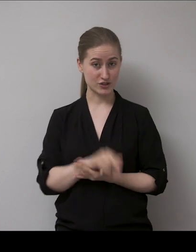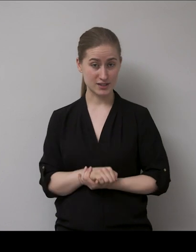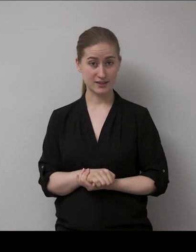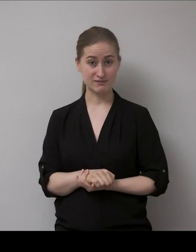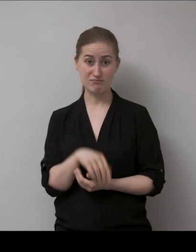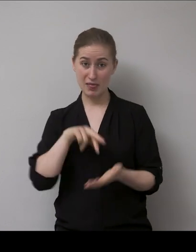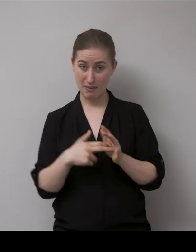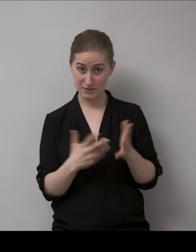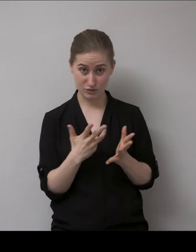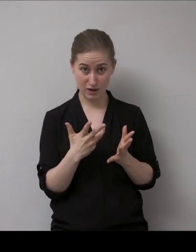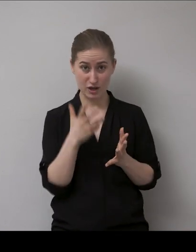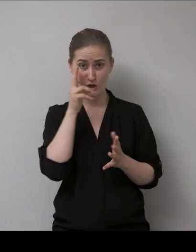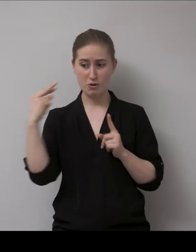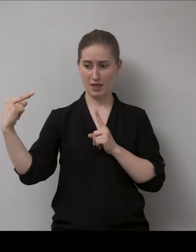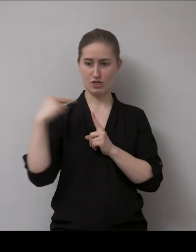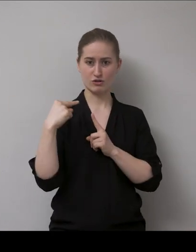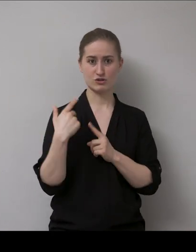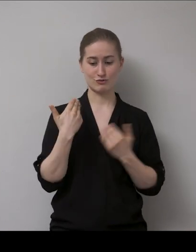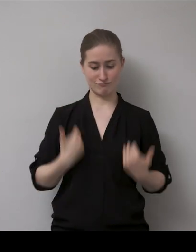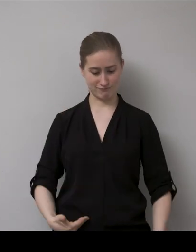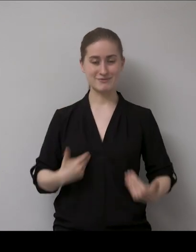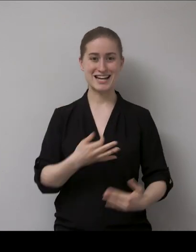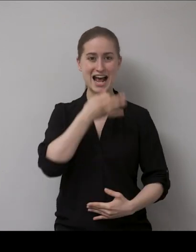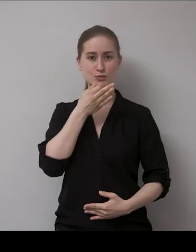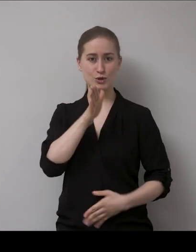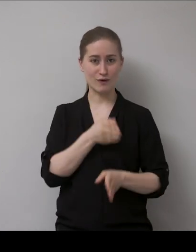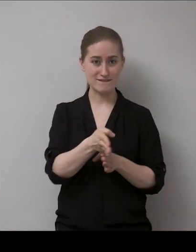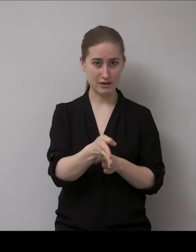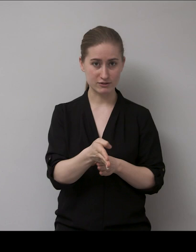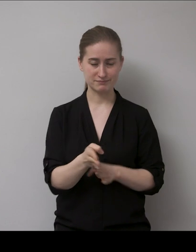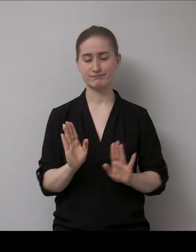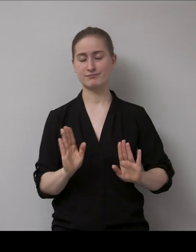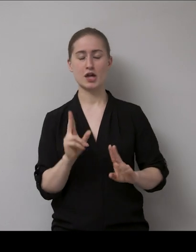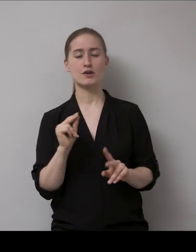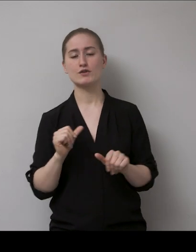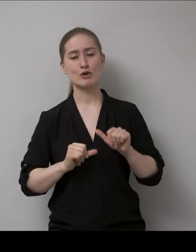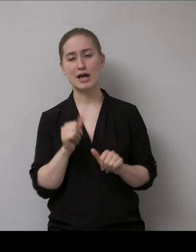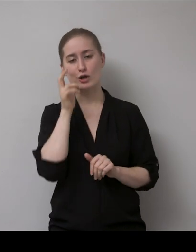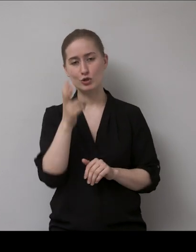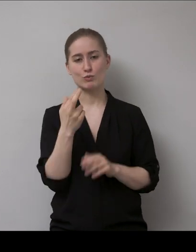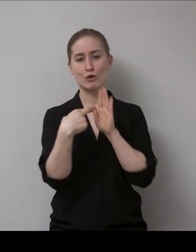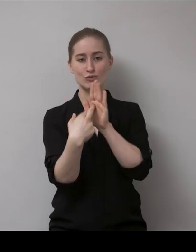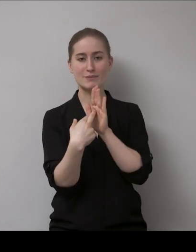That means you will be looked to as experts in your field. I have no doubt that you will represent the Hopkins community well.